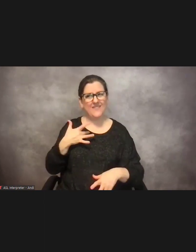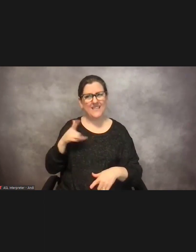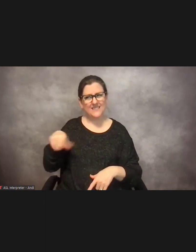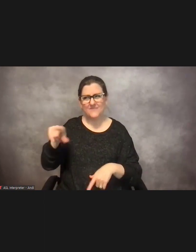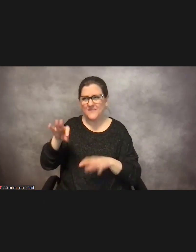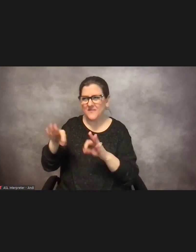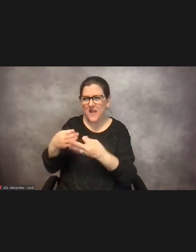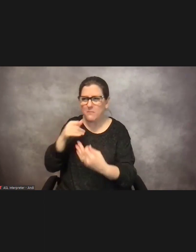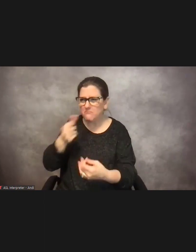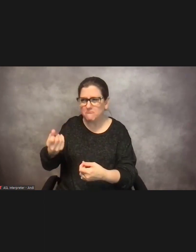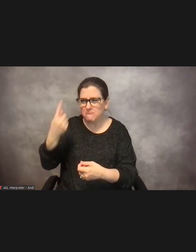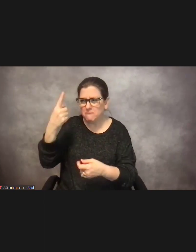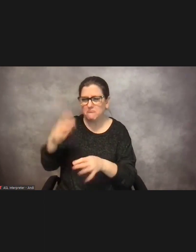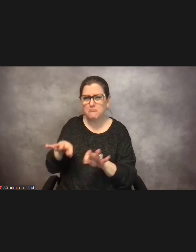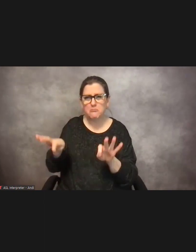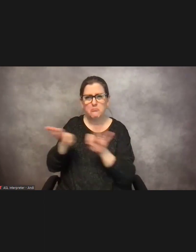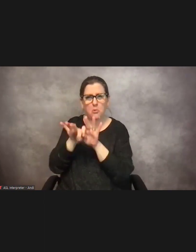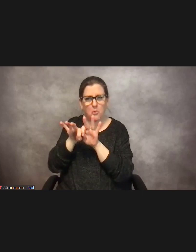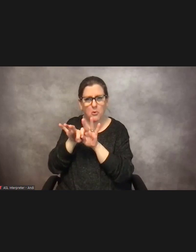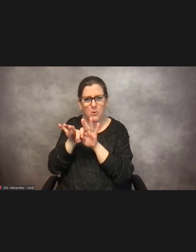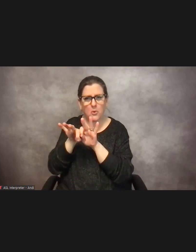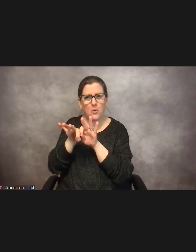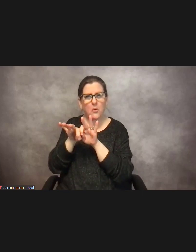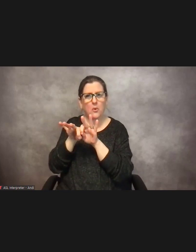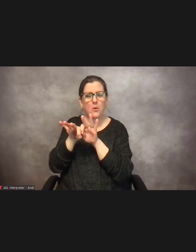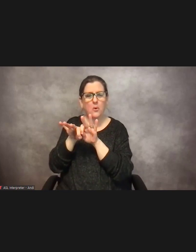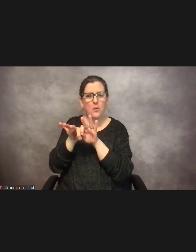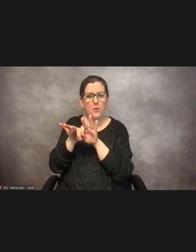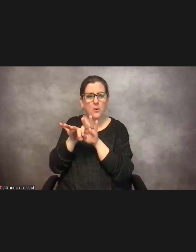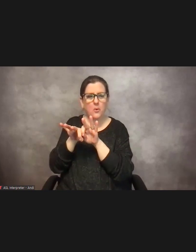It is as if they don't understand the importance and